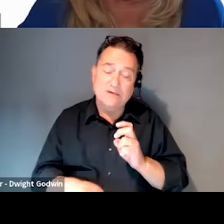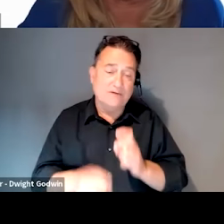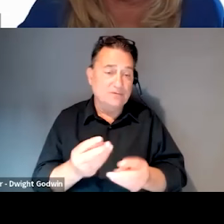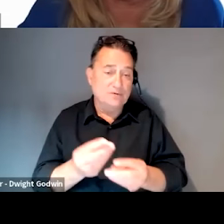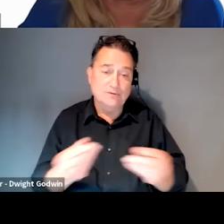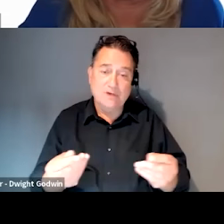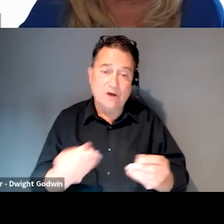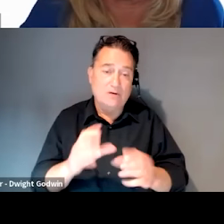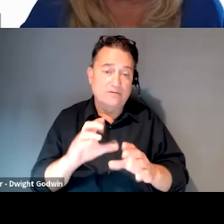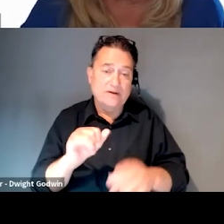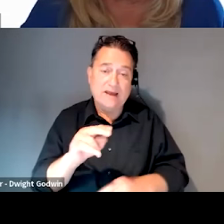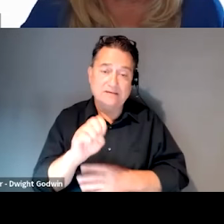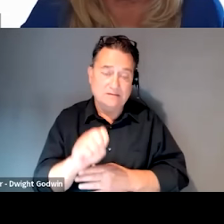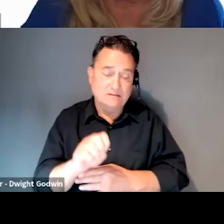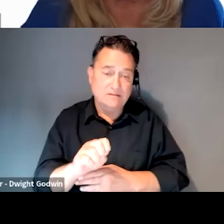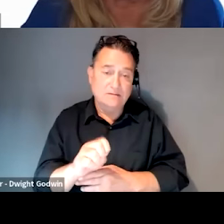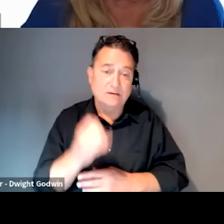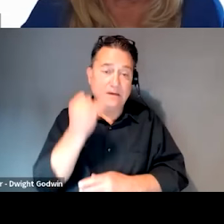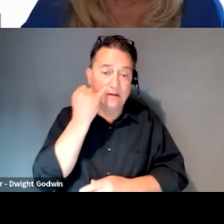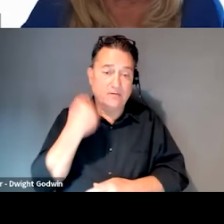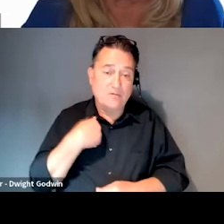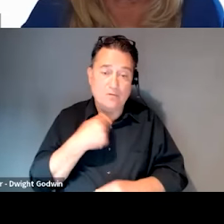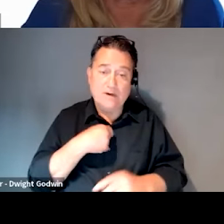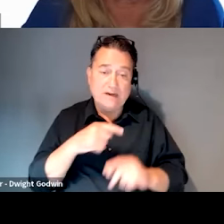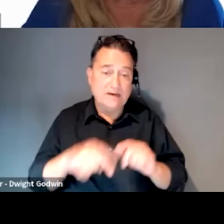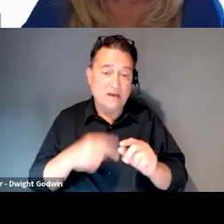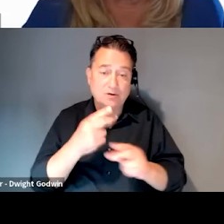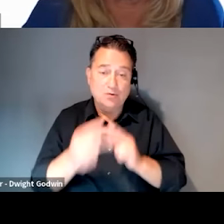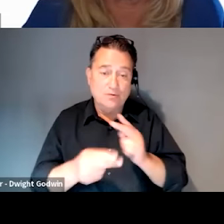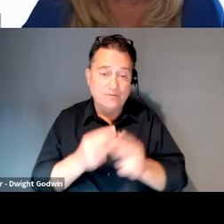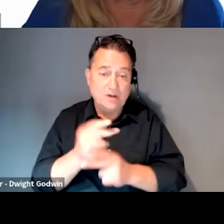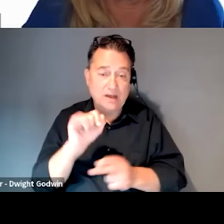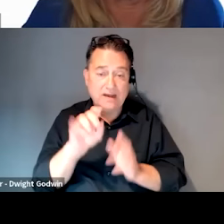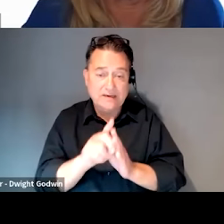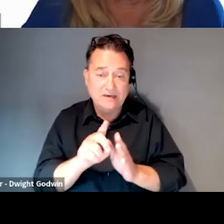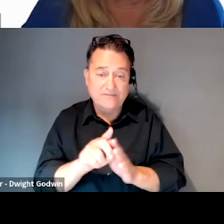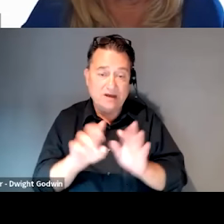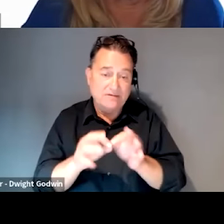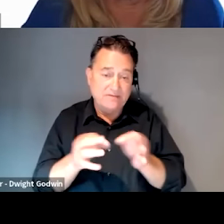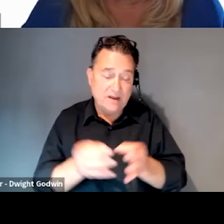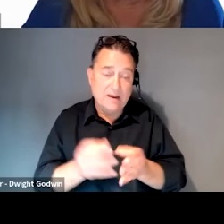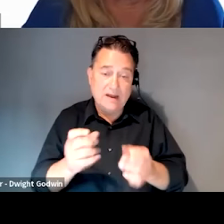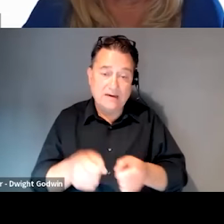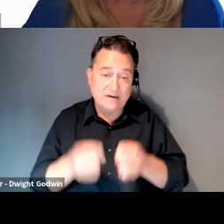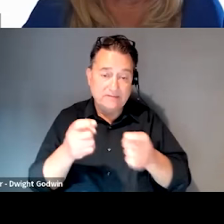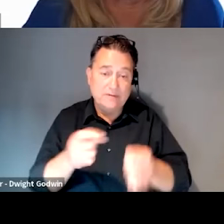and universally identify the needs of the families and get them immediate access to quality services,